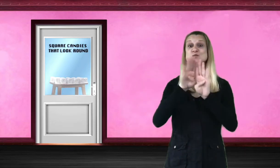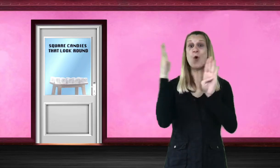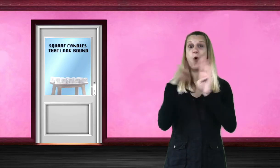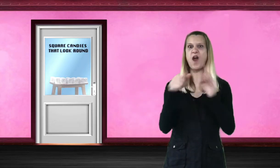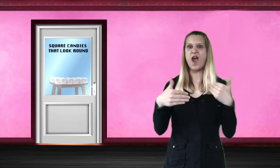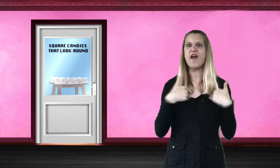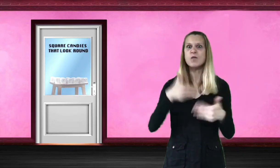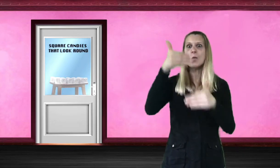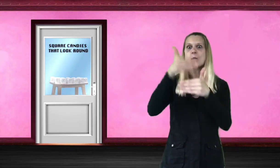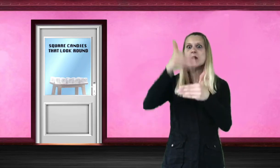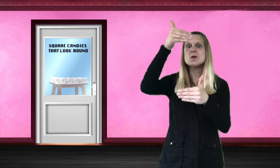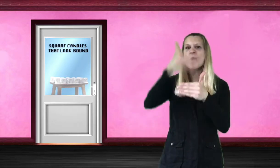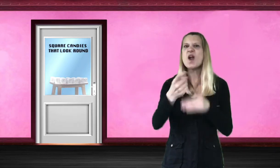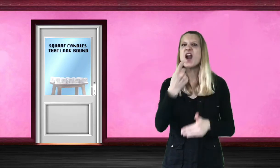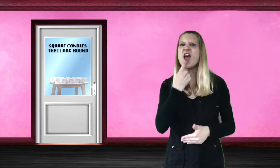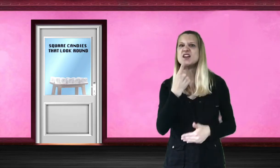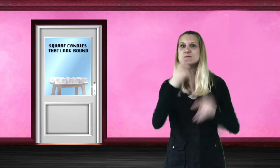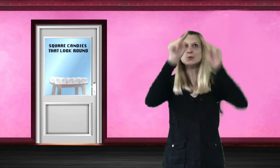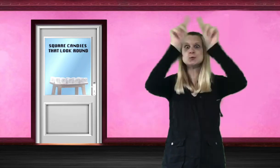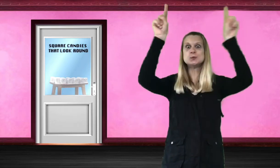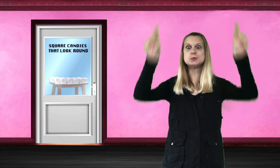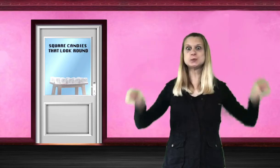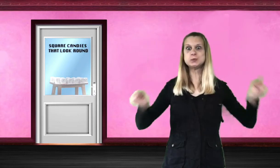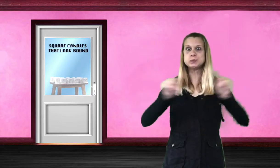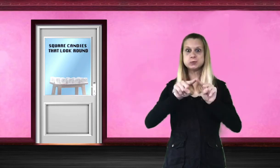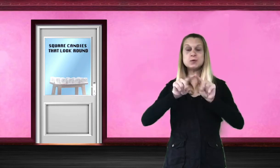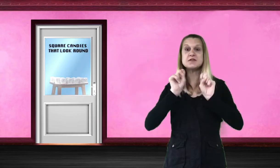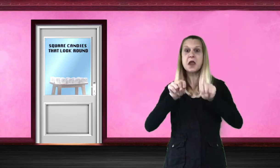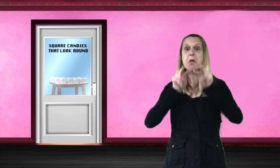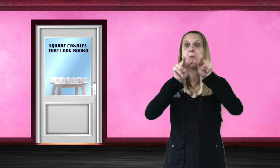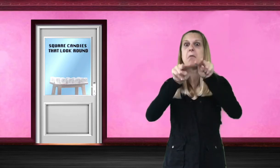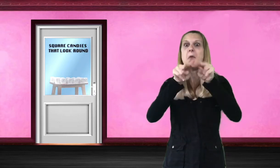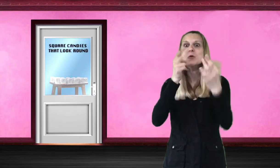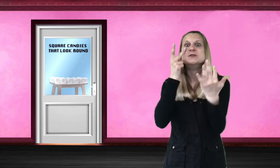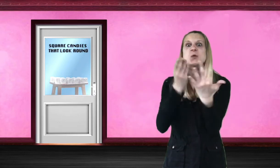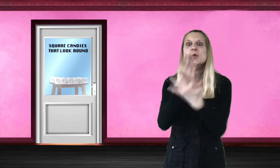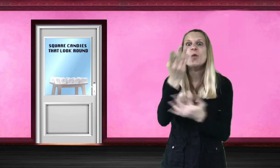The top half of the door was made of glass.